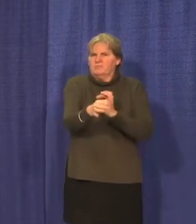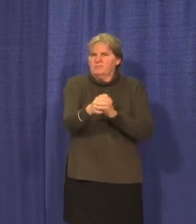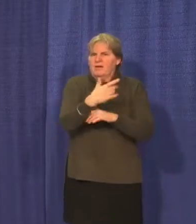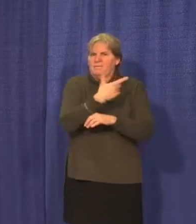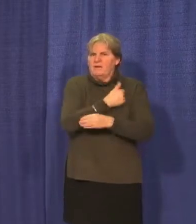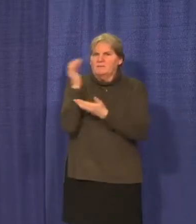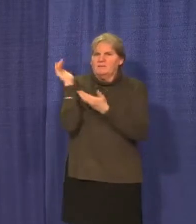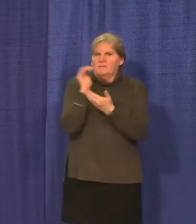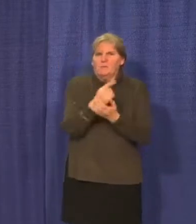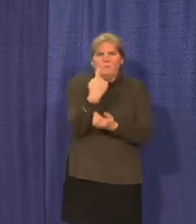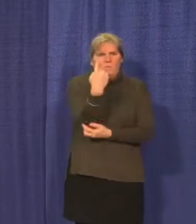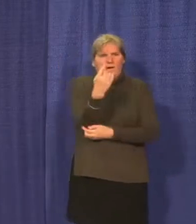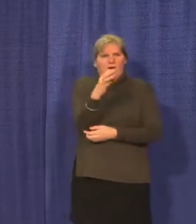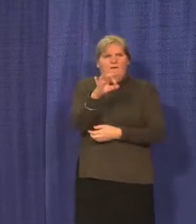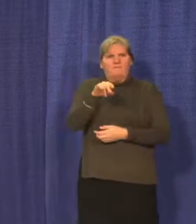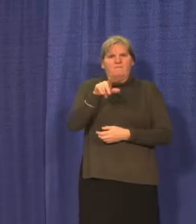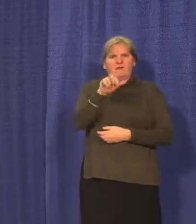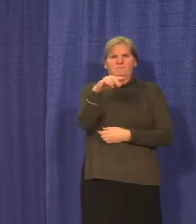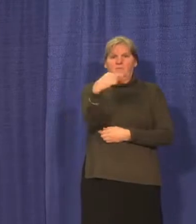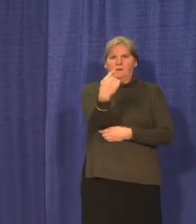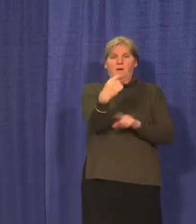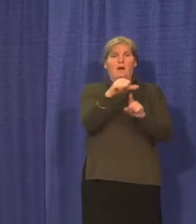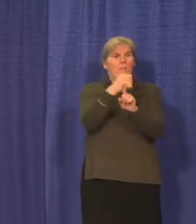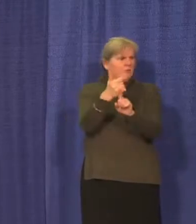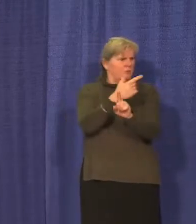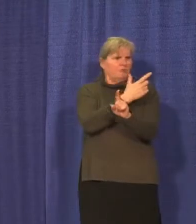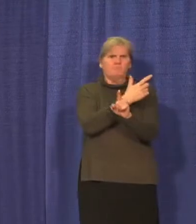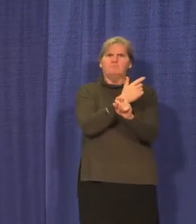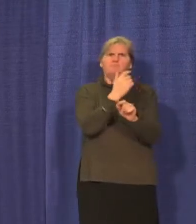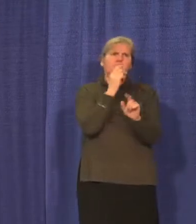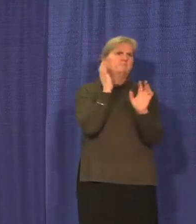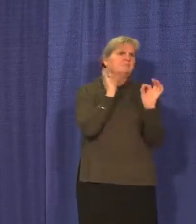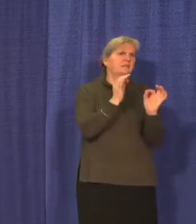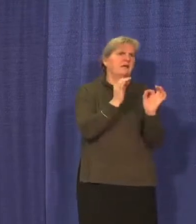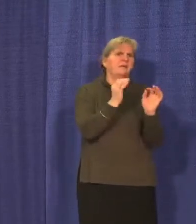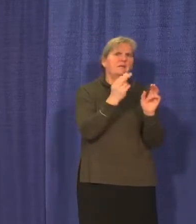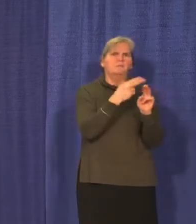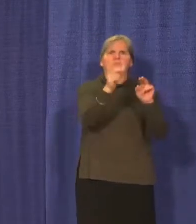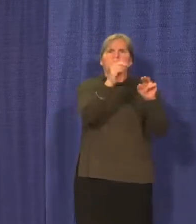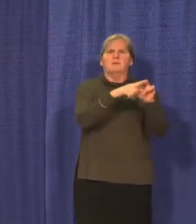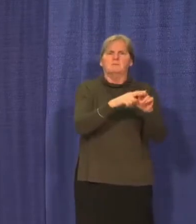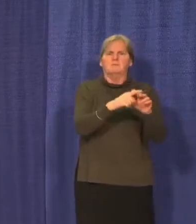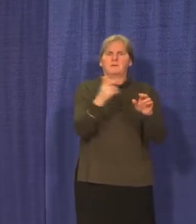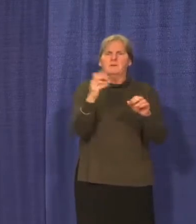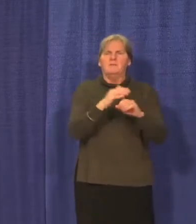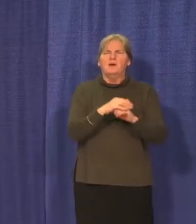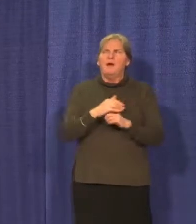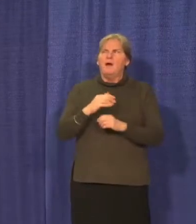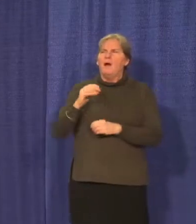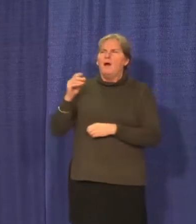these supplies. Not concerned at all that Ottawa won't be able to make good on our commitment.